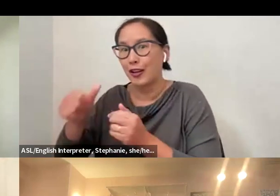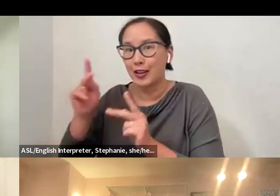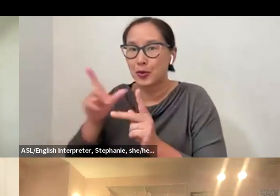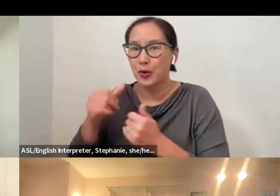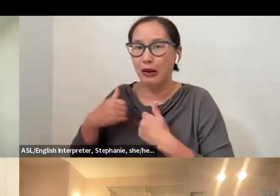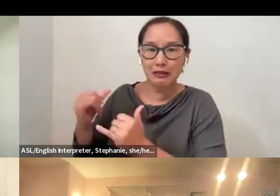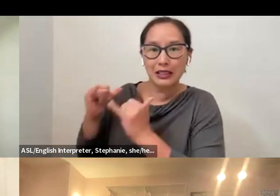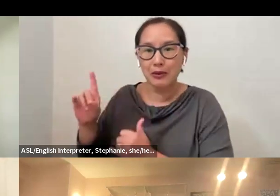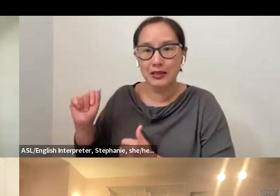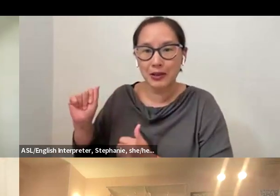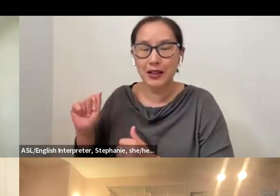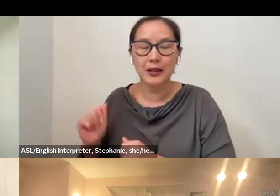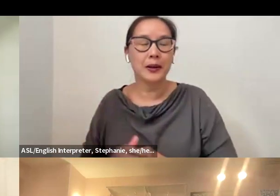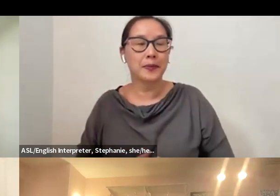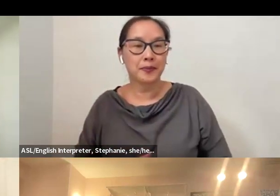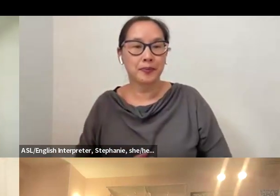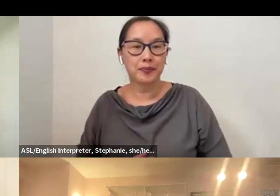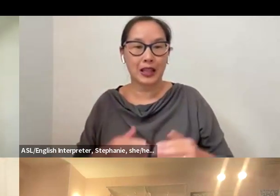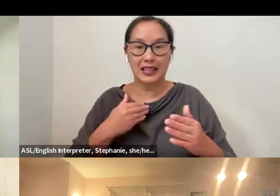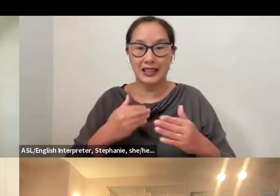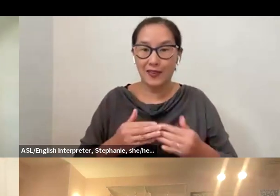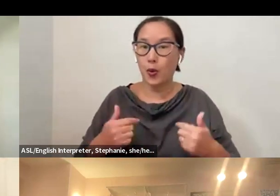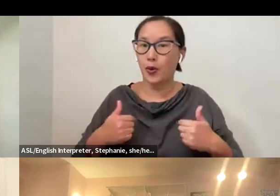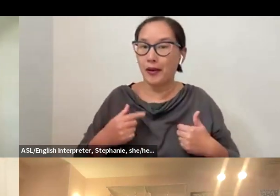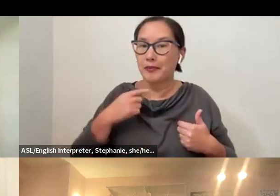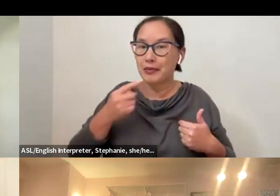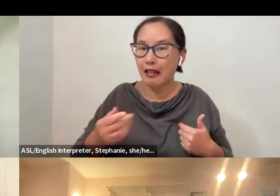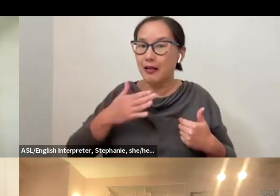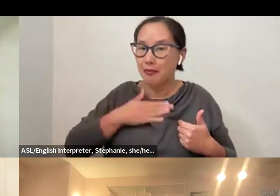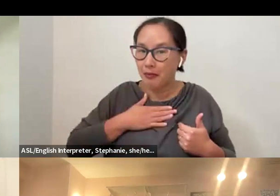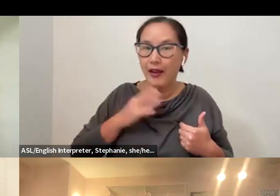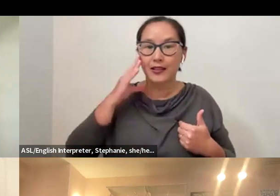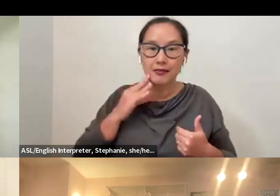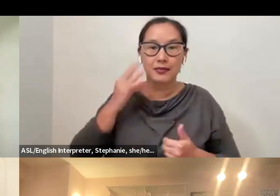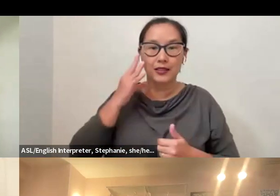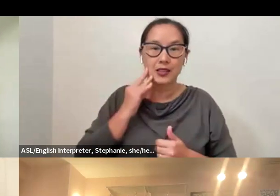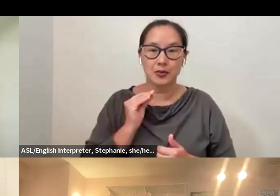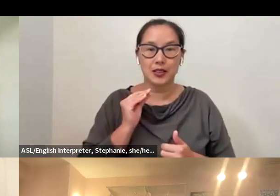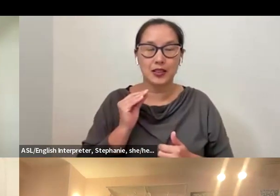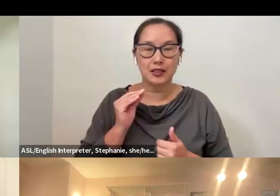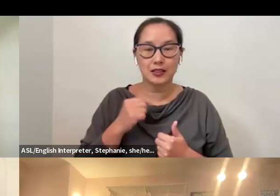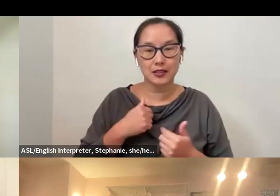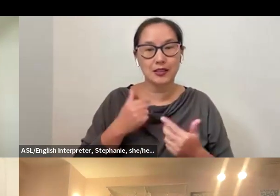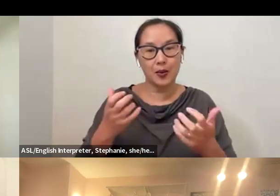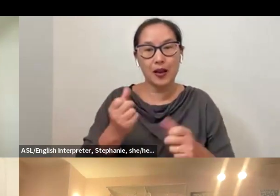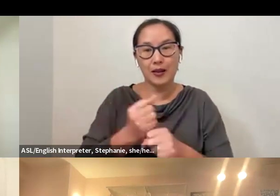because even though I'm telling my lived experience, I want to make sure that the community